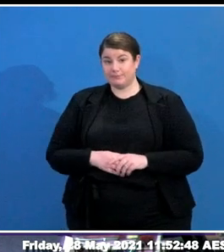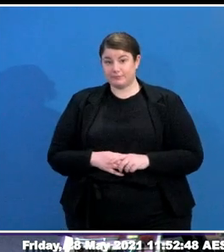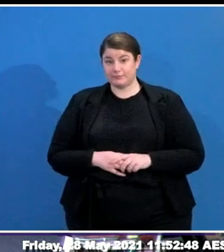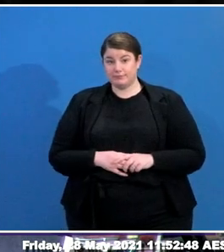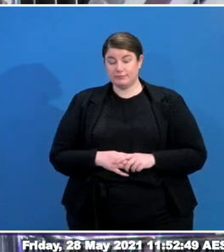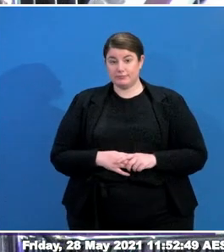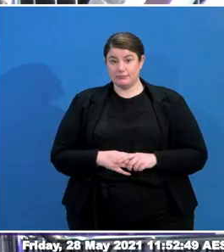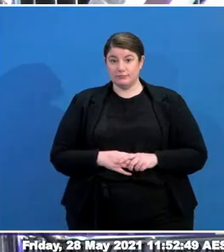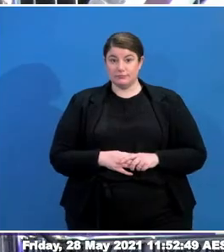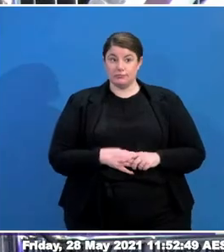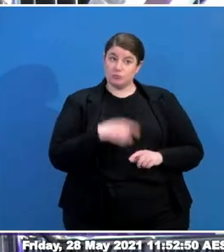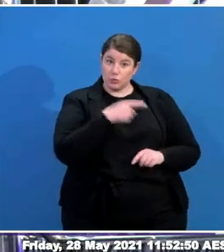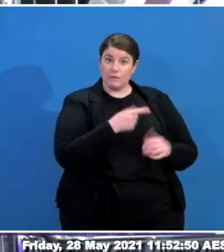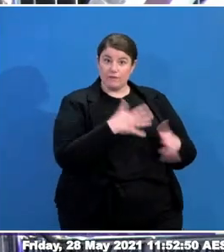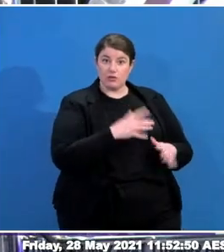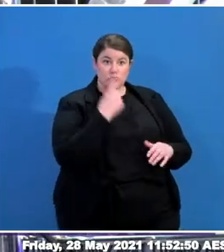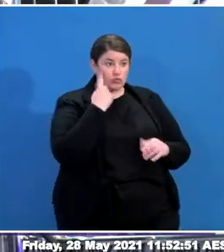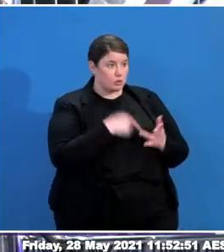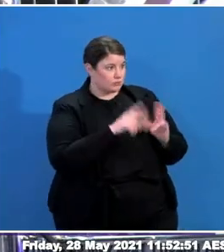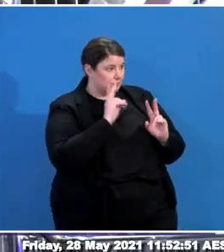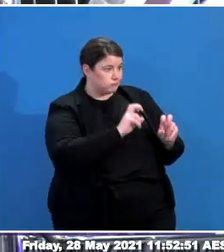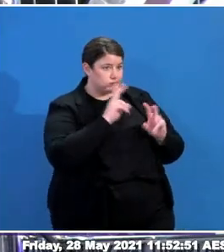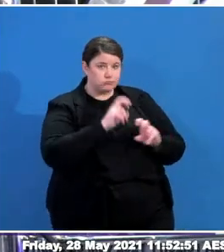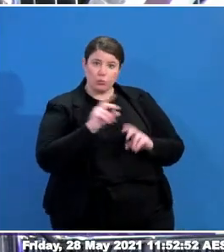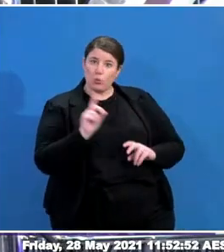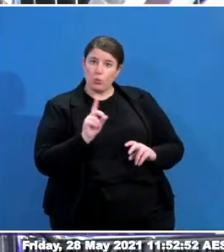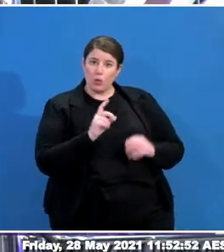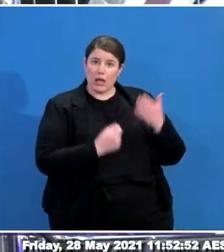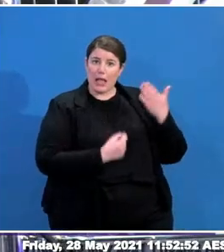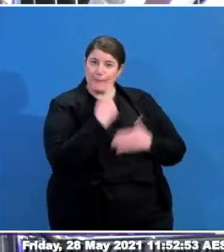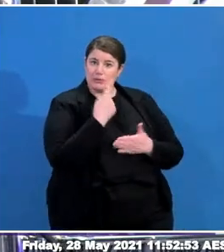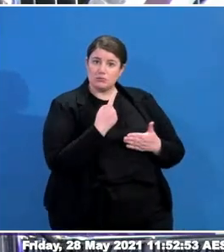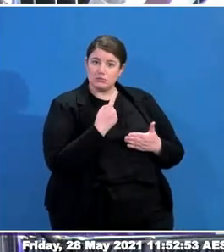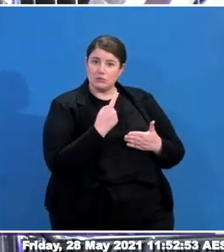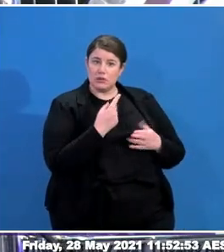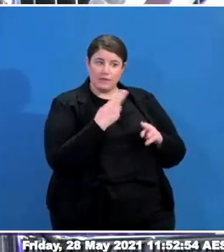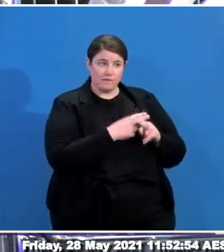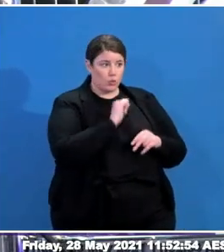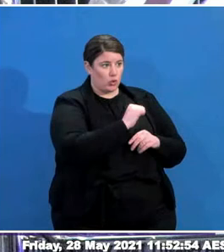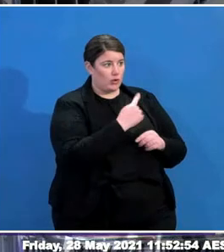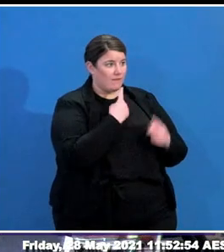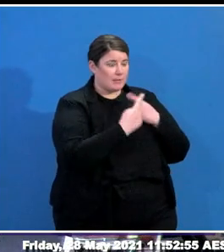Have you taken any steps to investigate what occurred in terms of Sophia's evidence earlier this week?